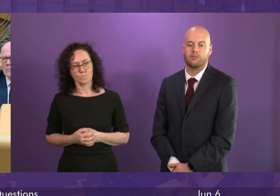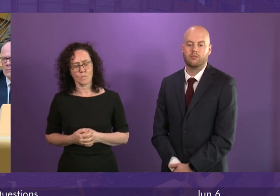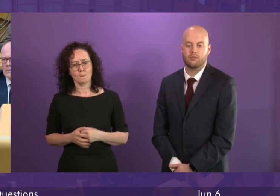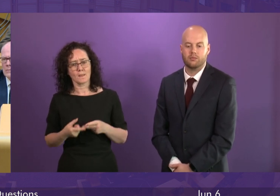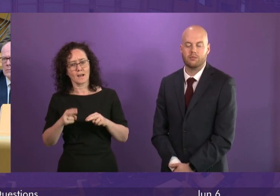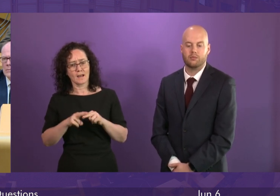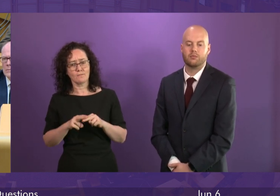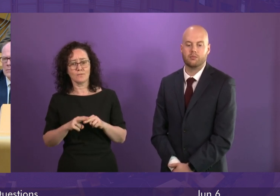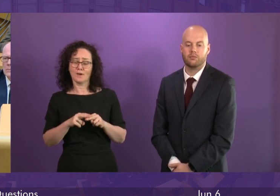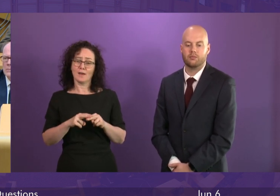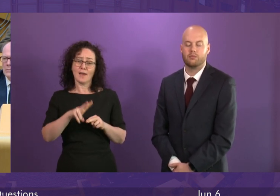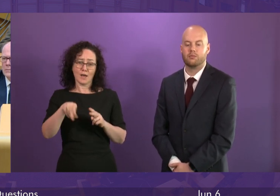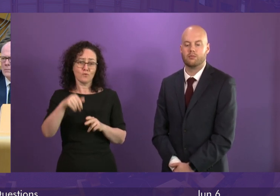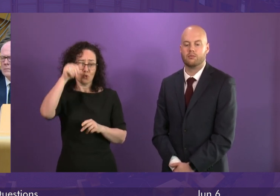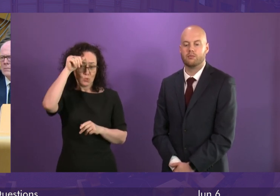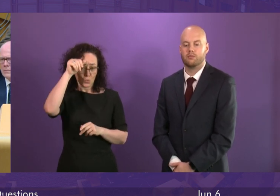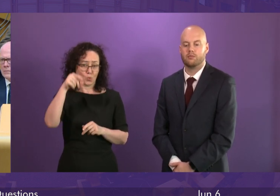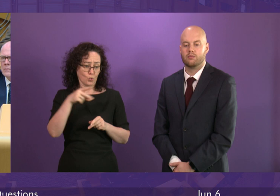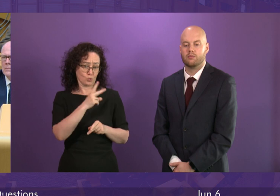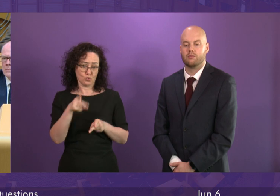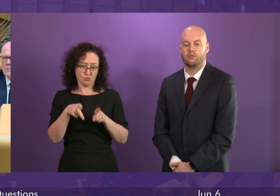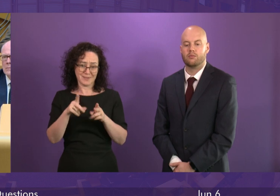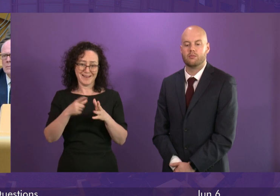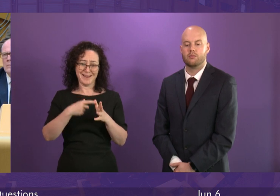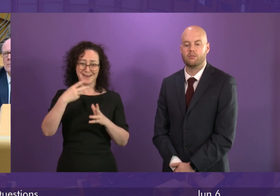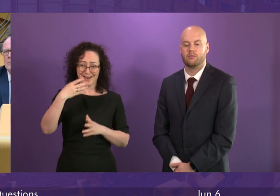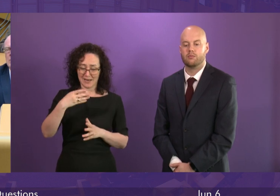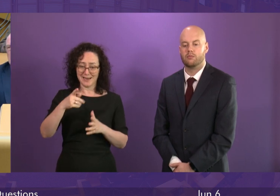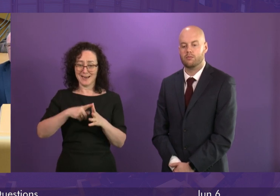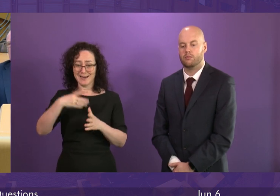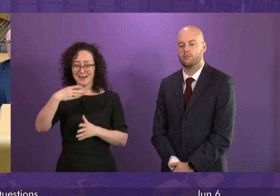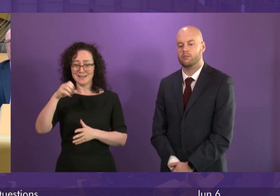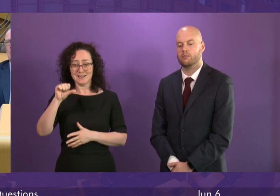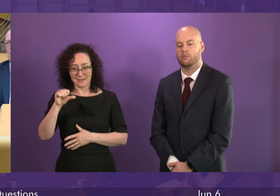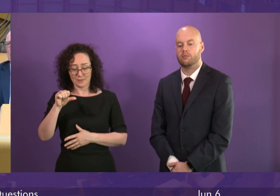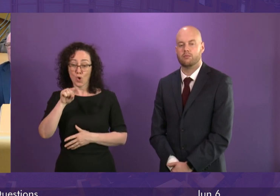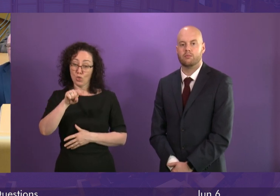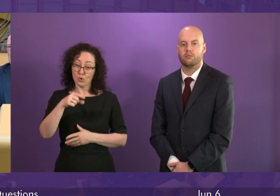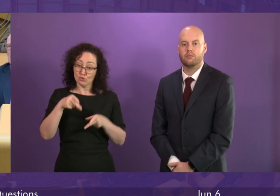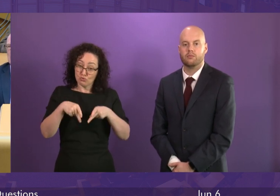A9 and the A96 will know that both those roads have serious and alarming safety records,